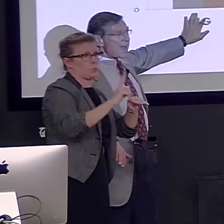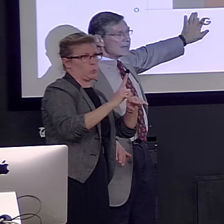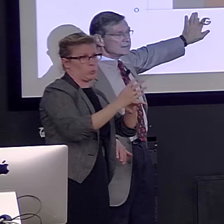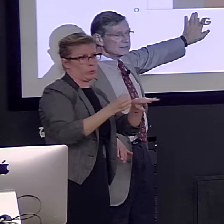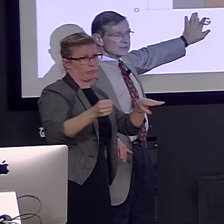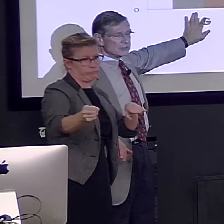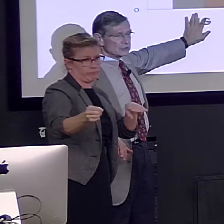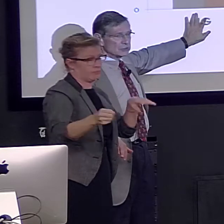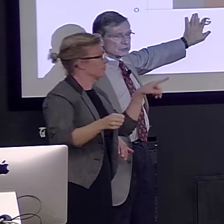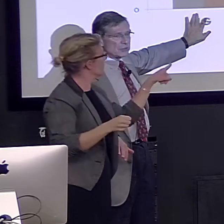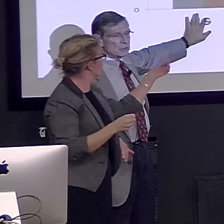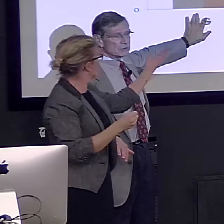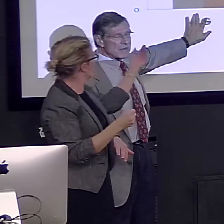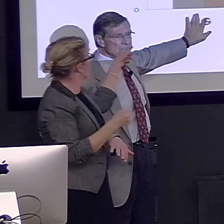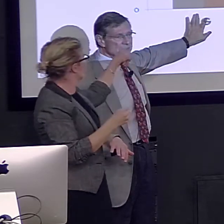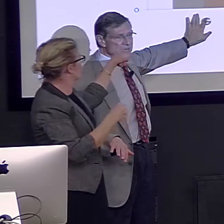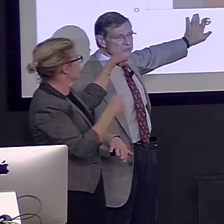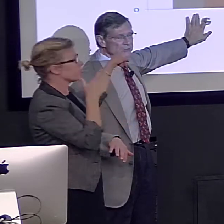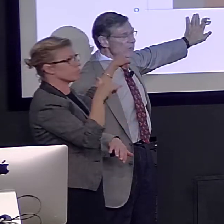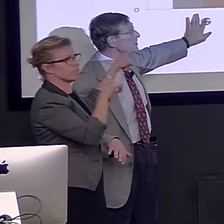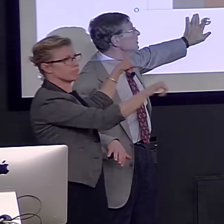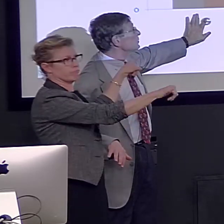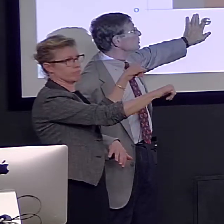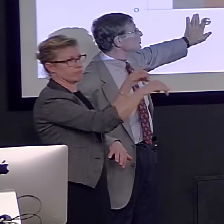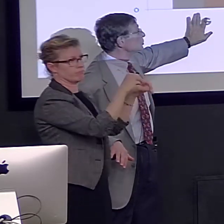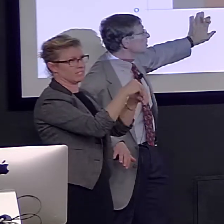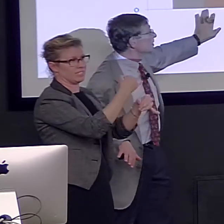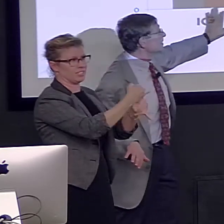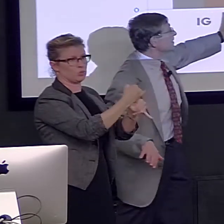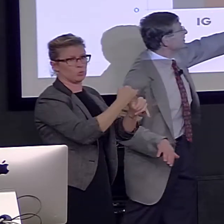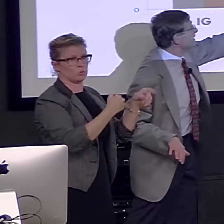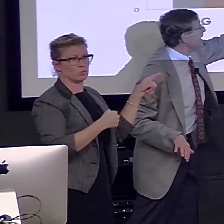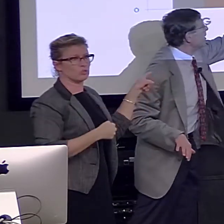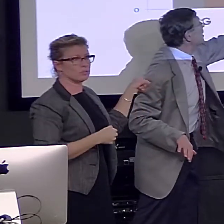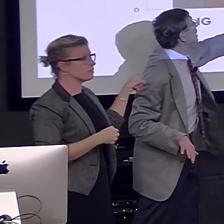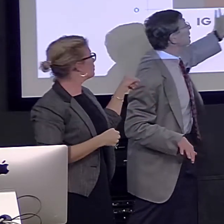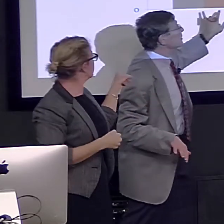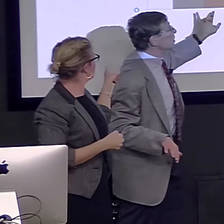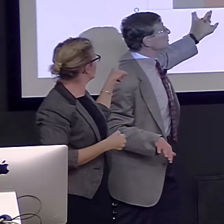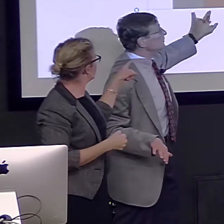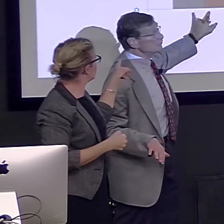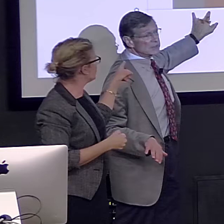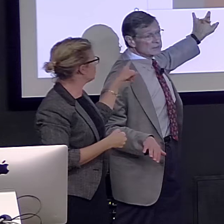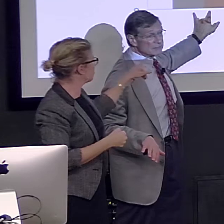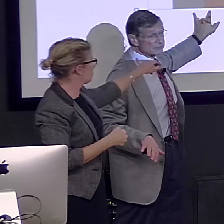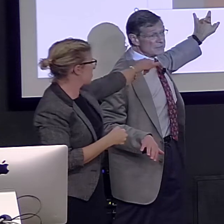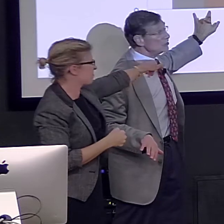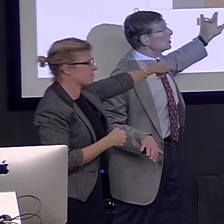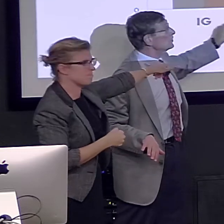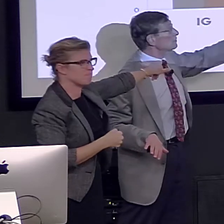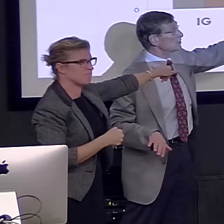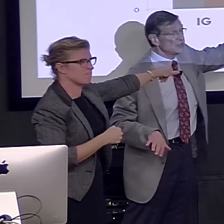And the children who were randomized to remain in the institution, they are no different from each other.